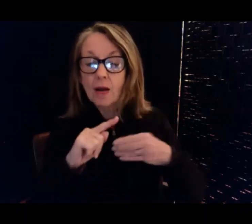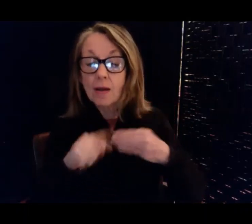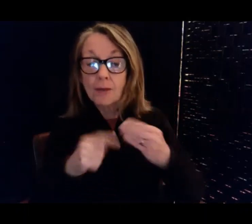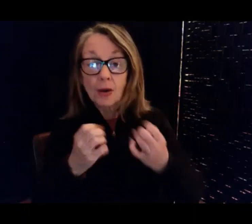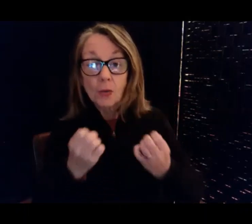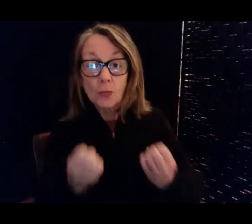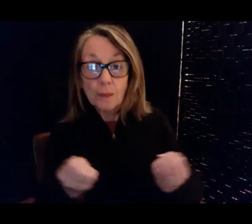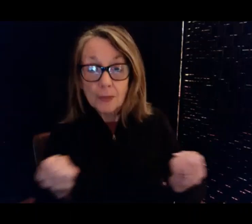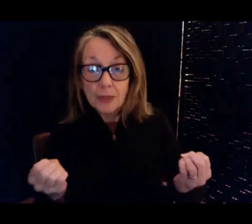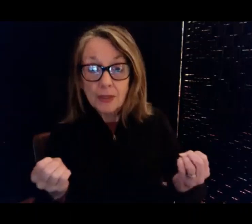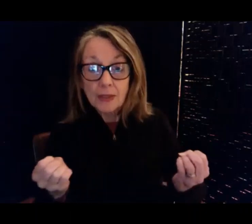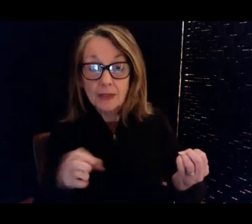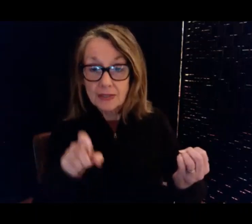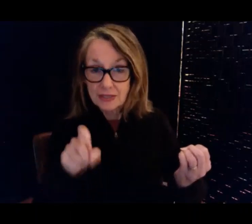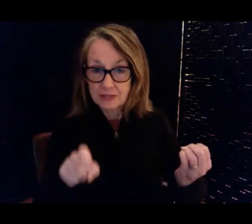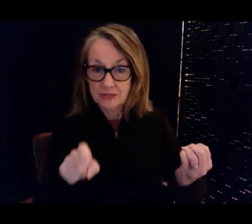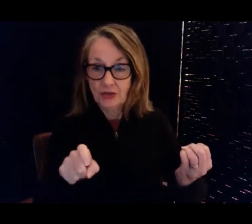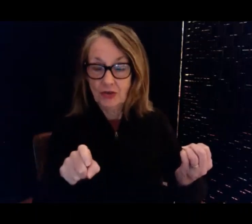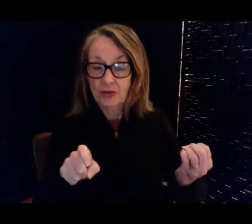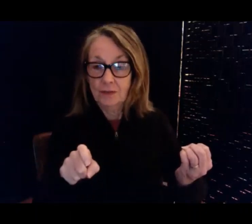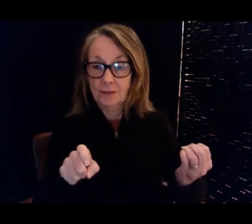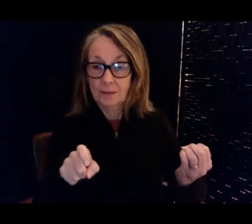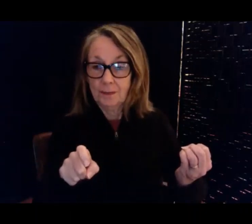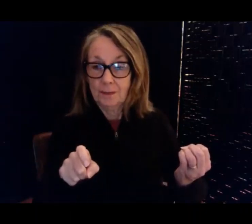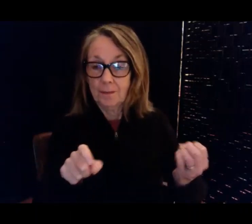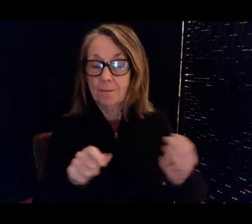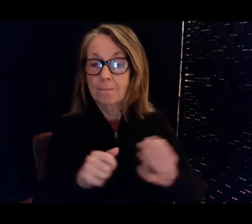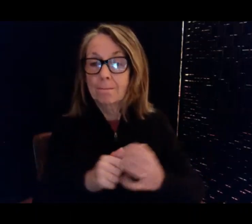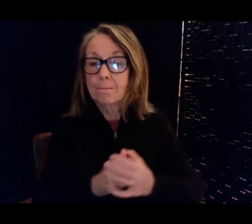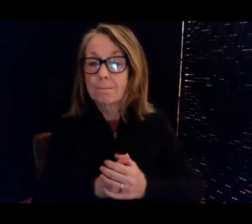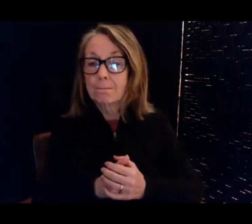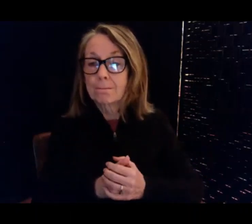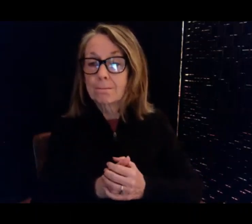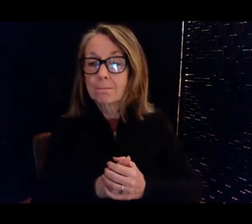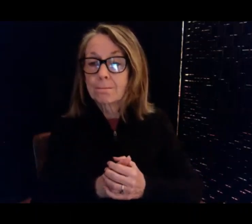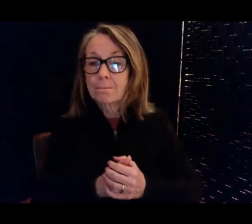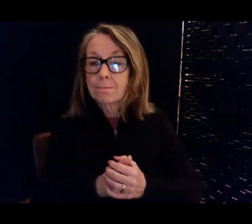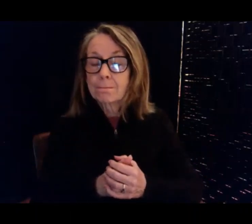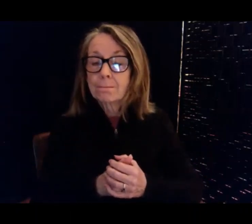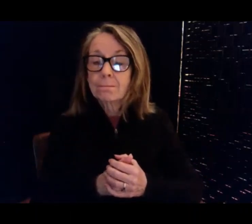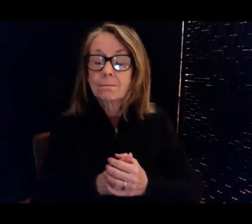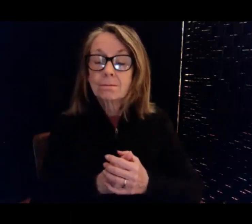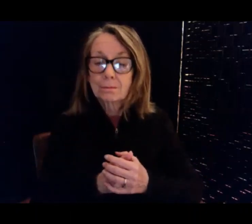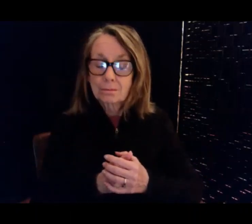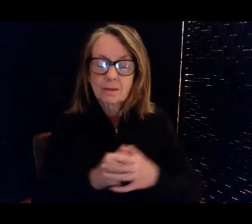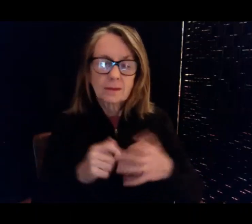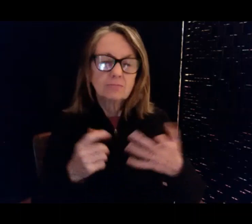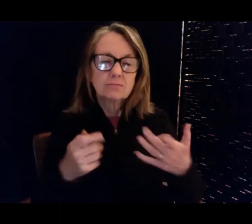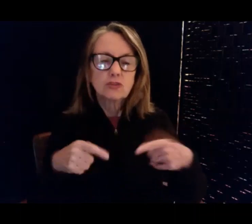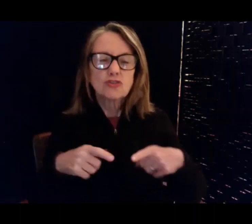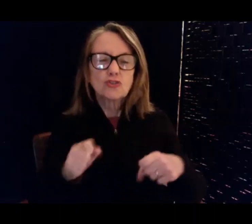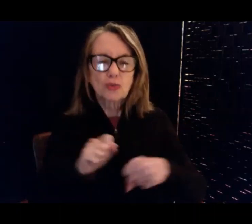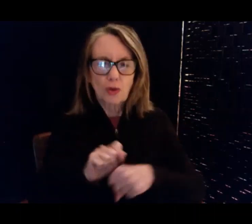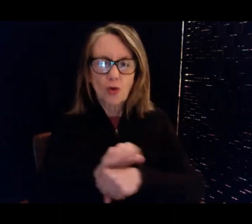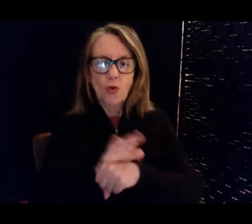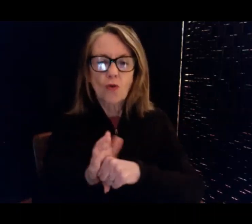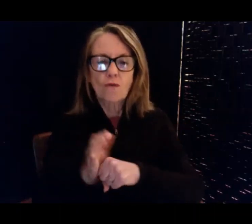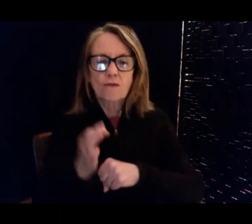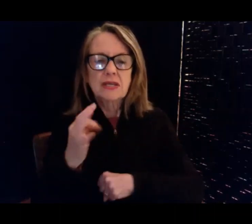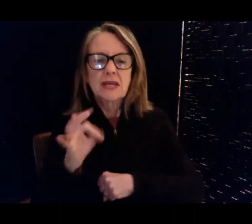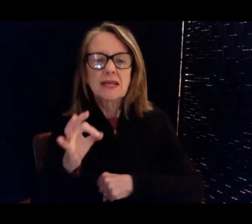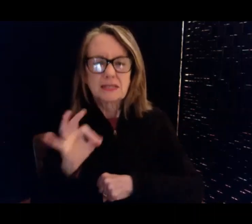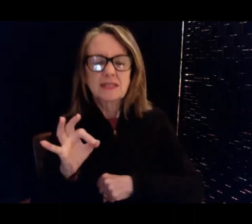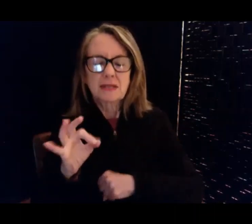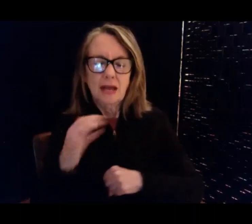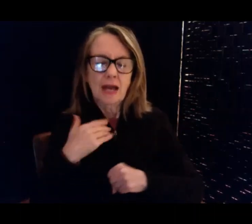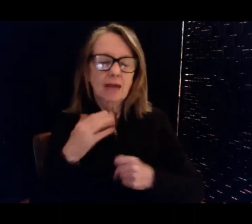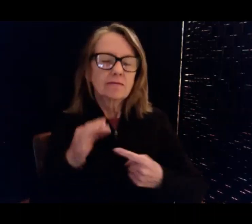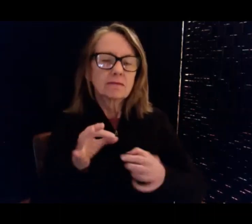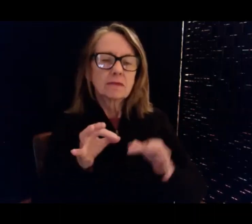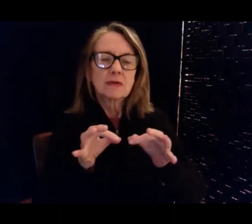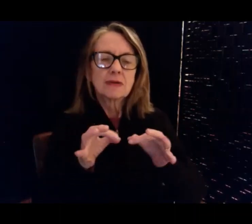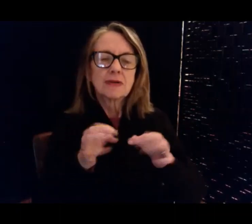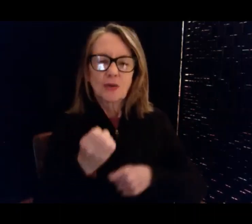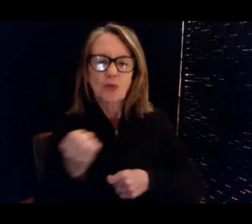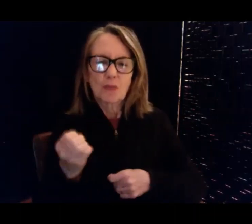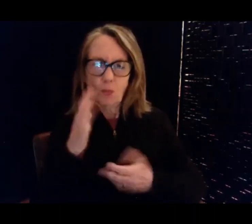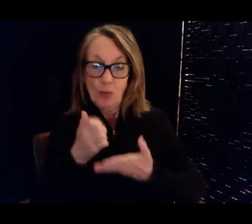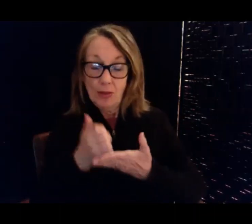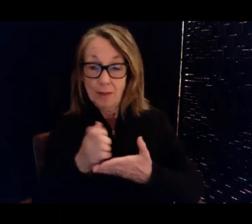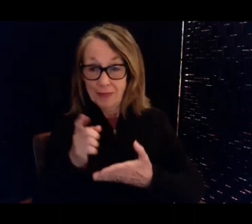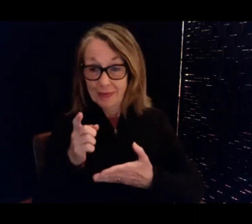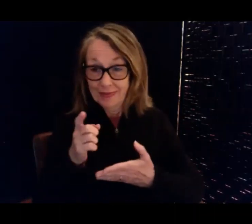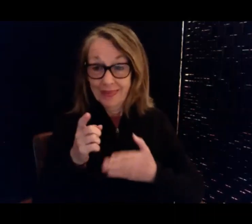necessary when you're dealing with it in this day and age and this is the -- this